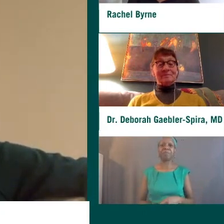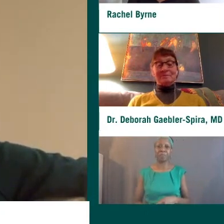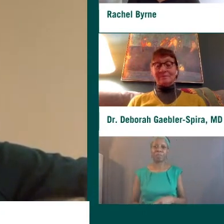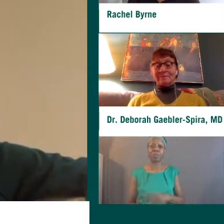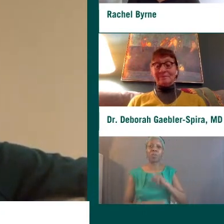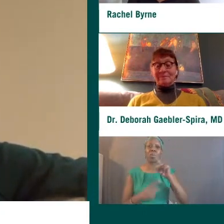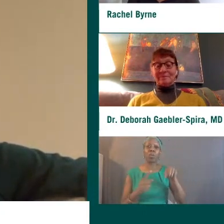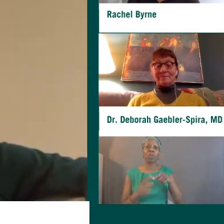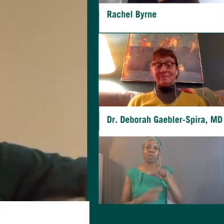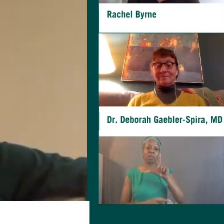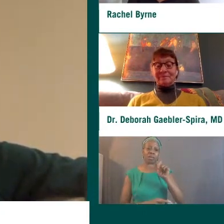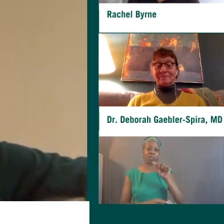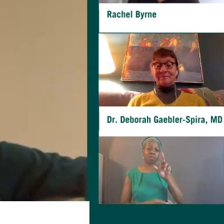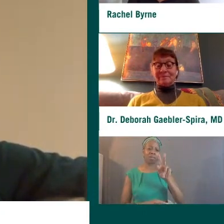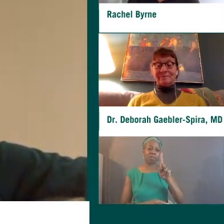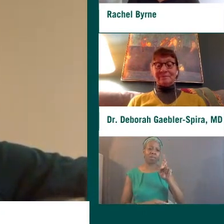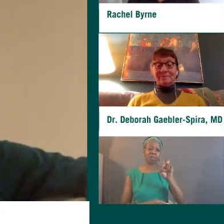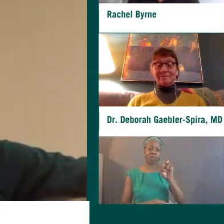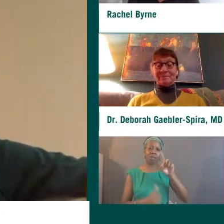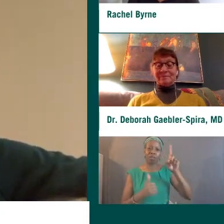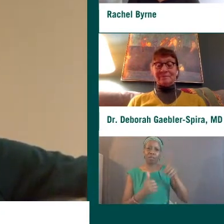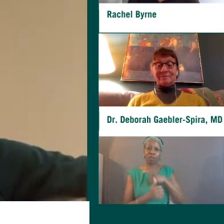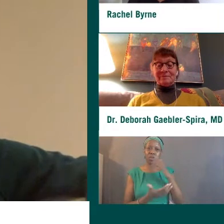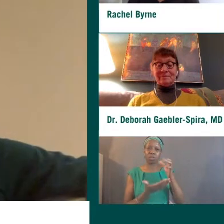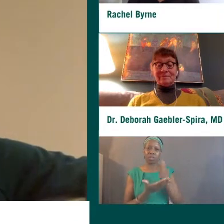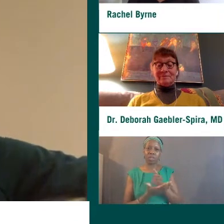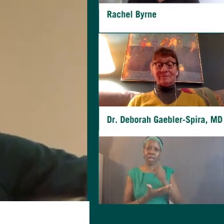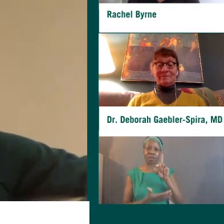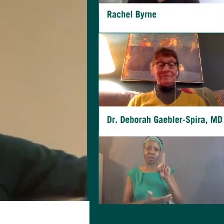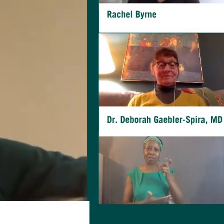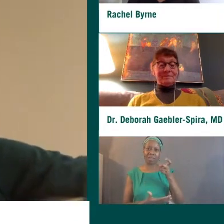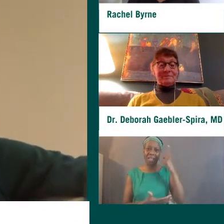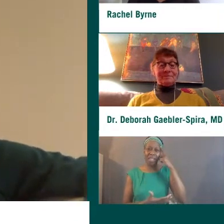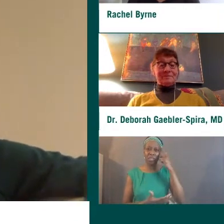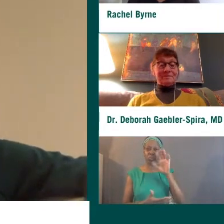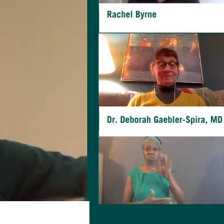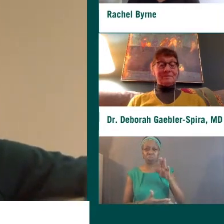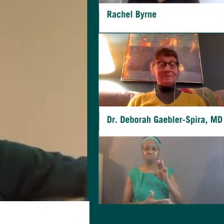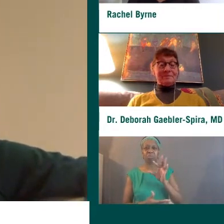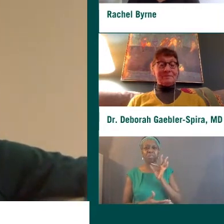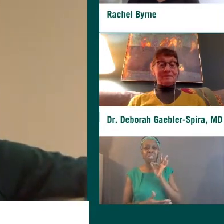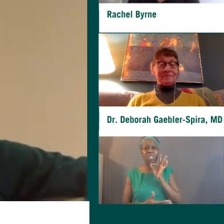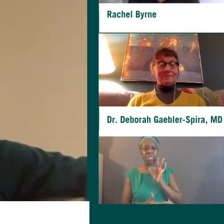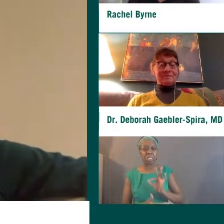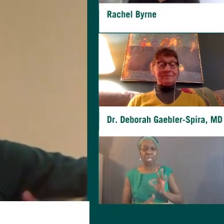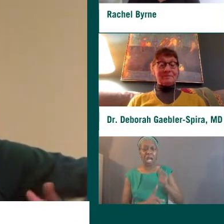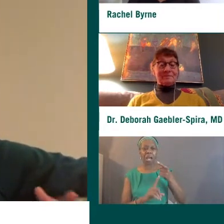it was, I think she was about nine months old. Prior to us actually having a specific diagnosis.